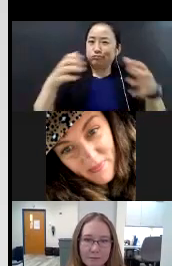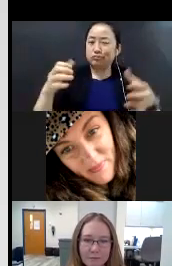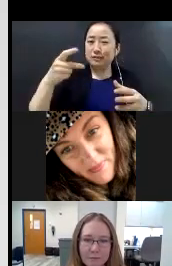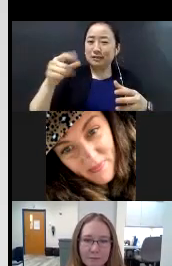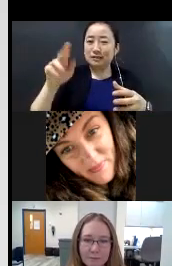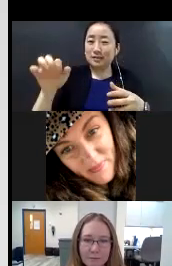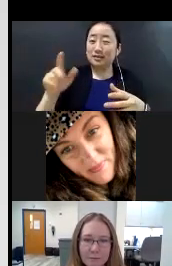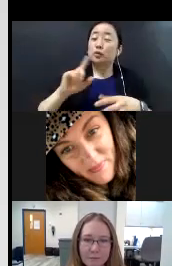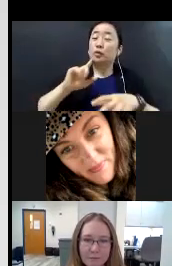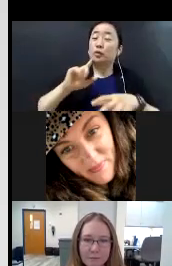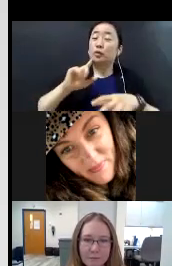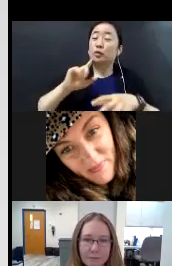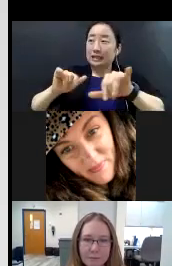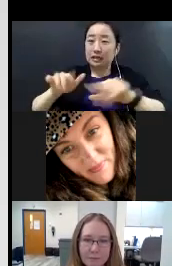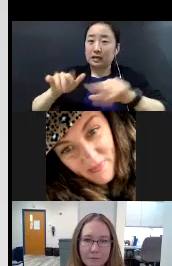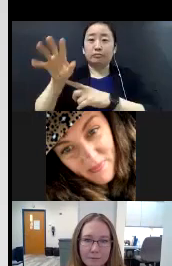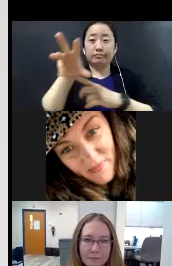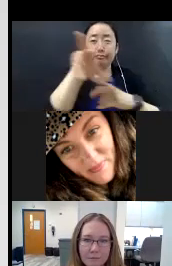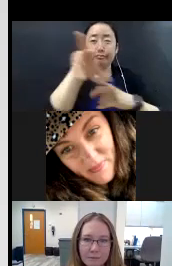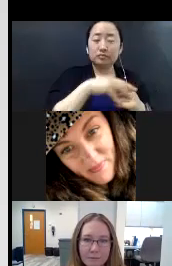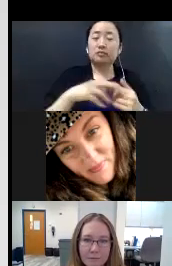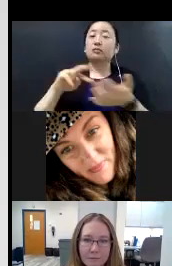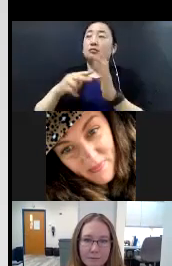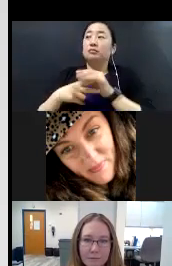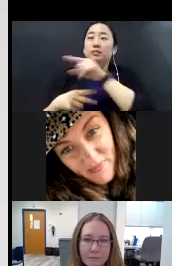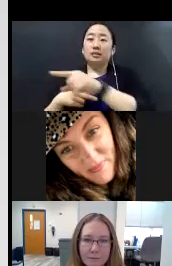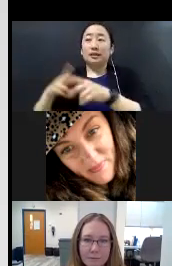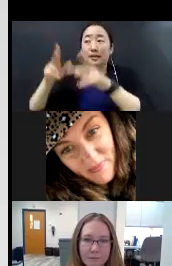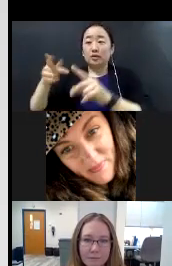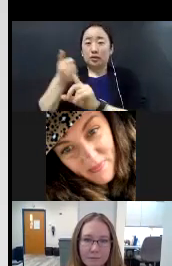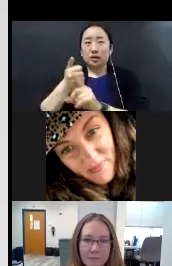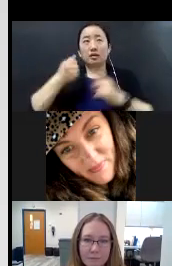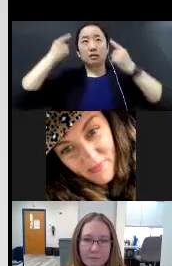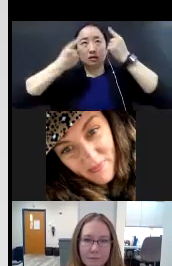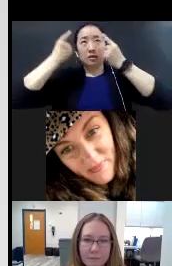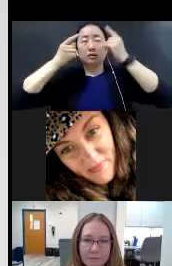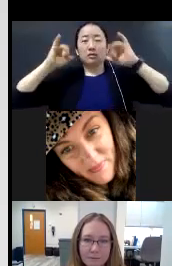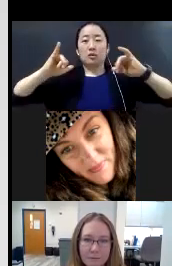FOR THE CAREGIVER TO KIND OF PROCESS THROUGH IT. WE ALSO PROVIDE, AGAIN, THE REFERENCES IN THE